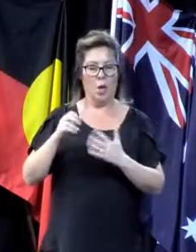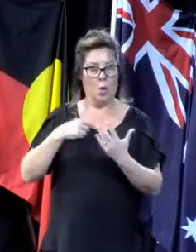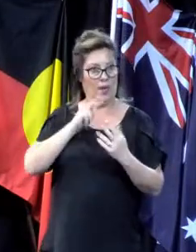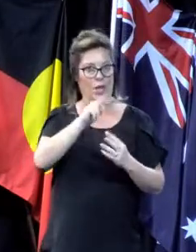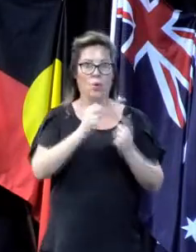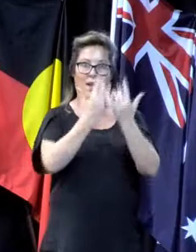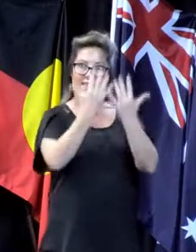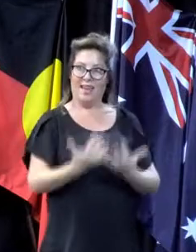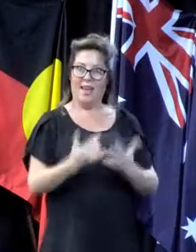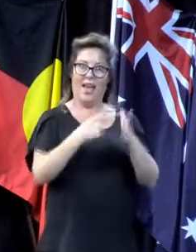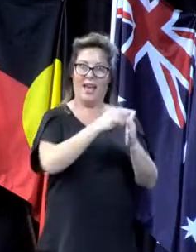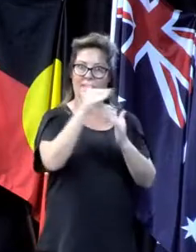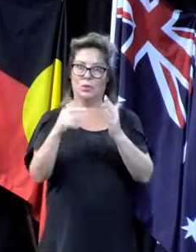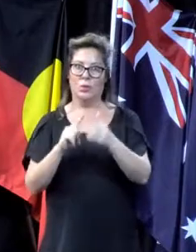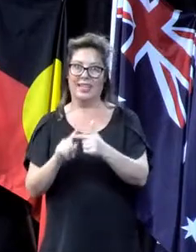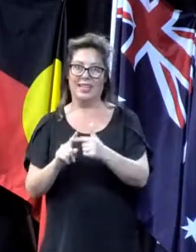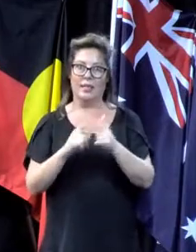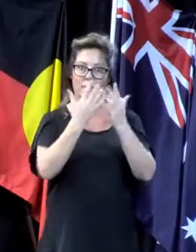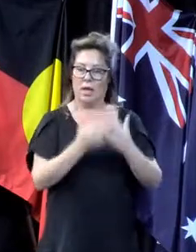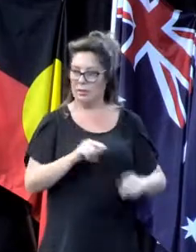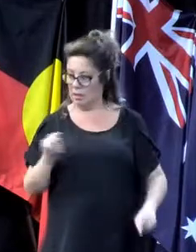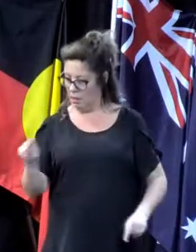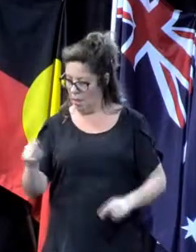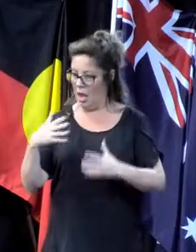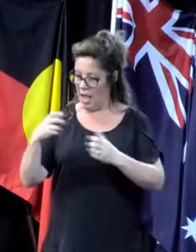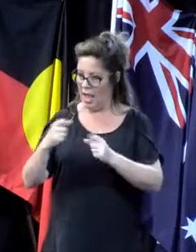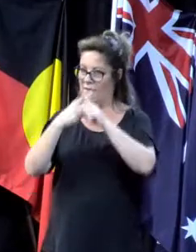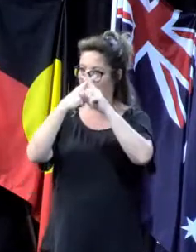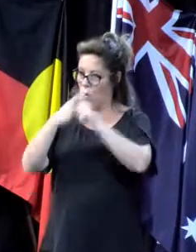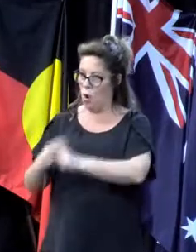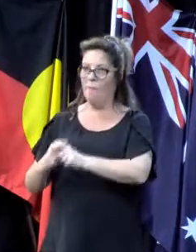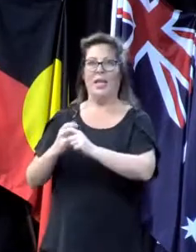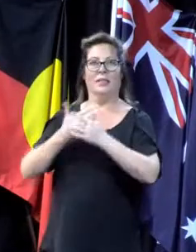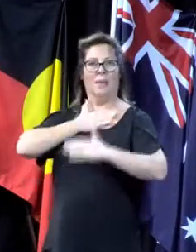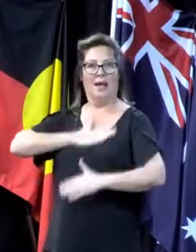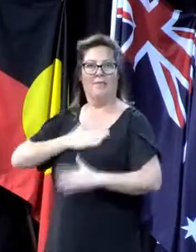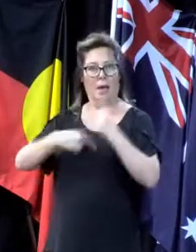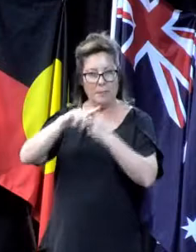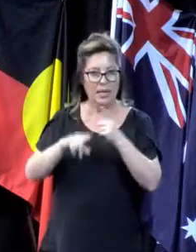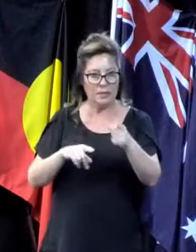We need to provide supports. We need to provide focused and intensive learning. We need to provide adjustments.